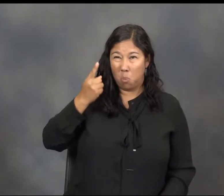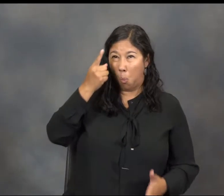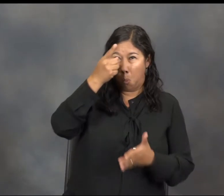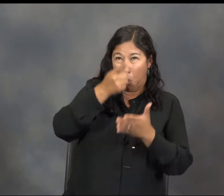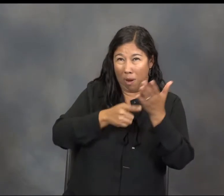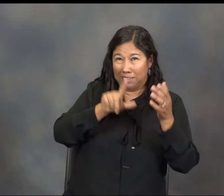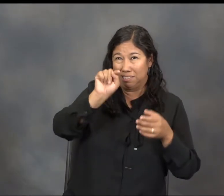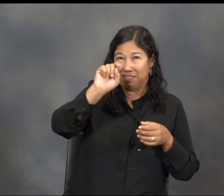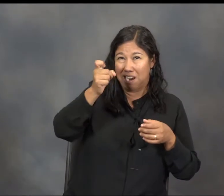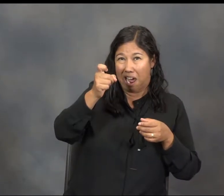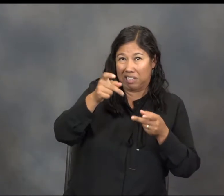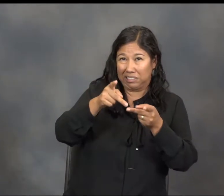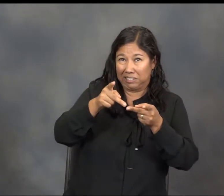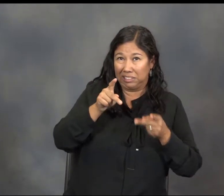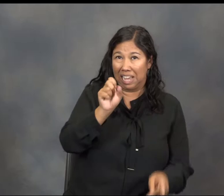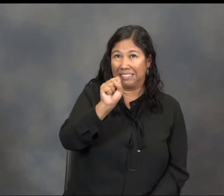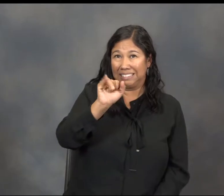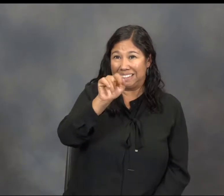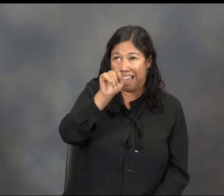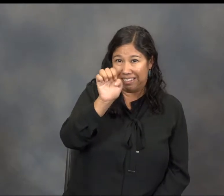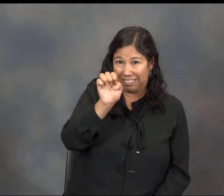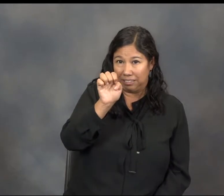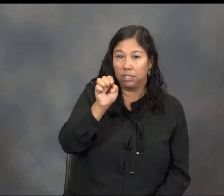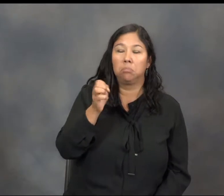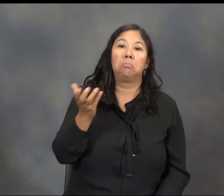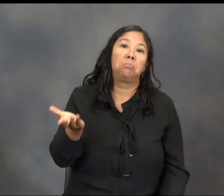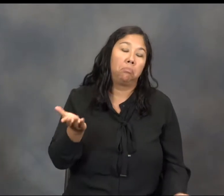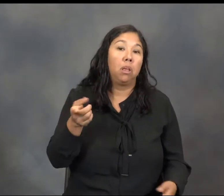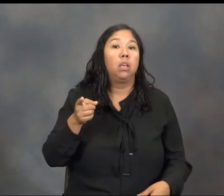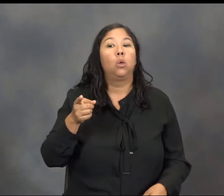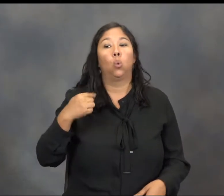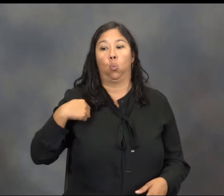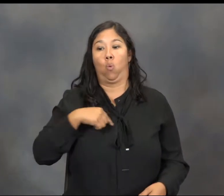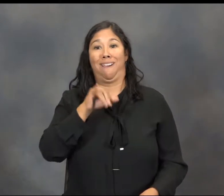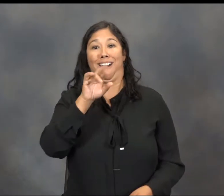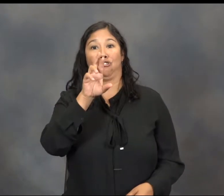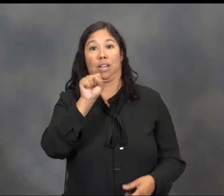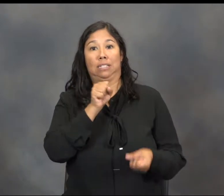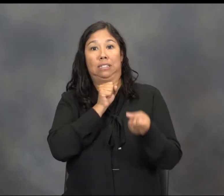Well, we are a IRS sponsored program